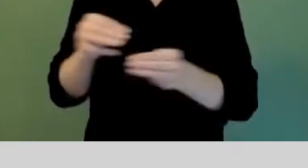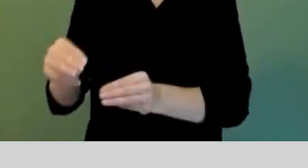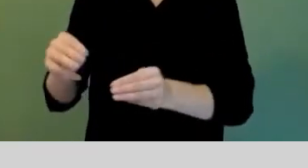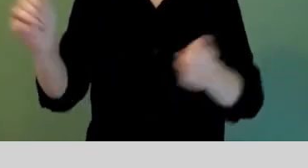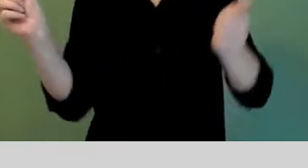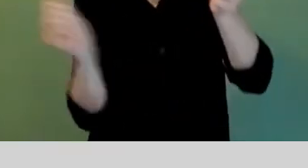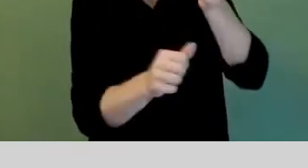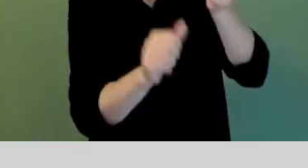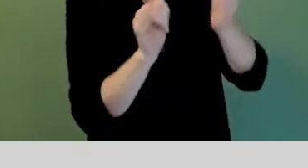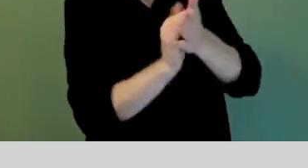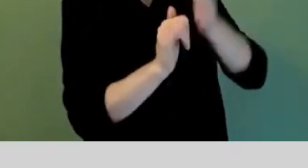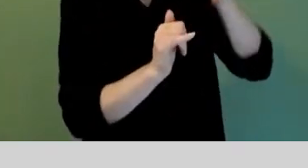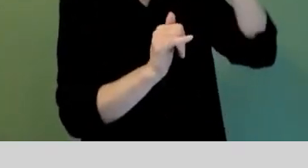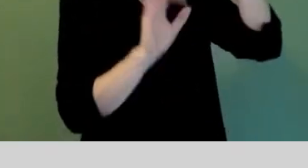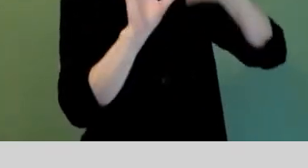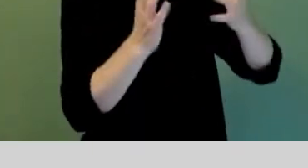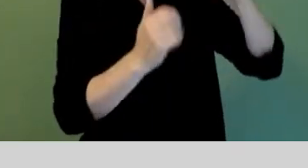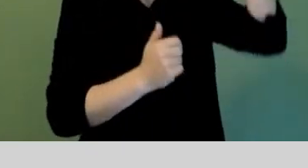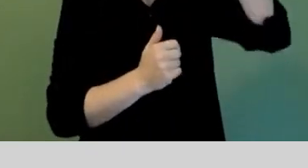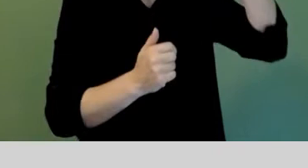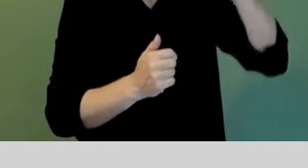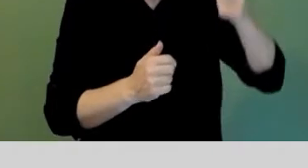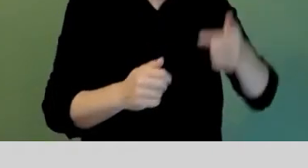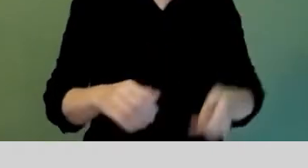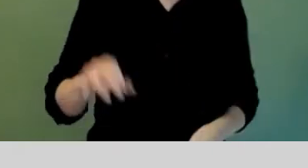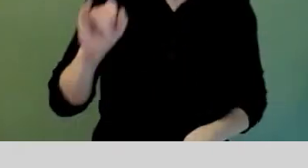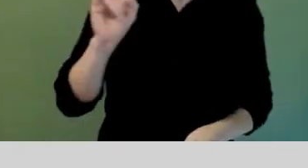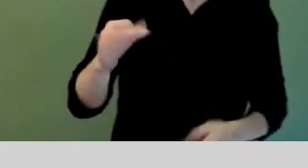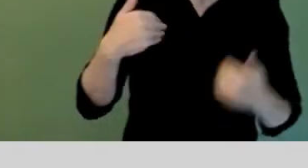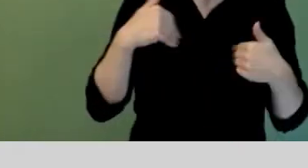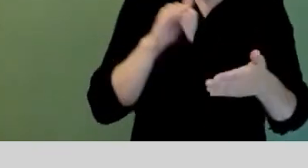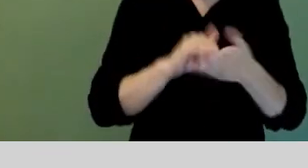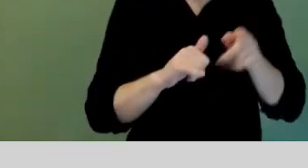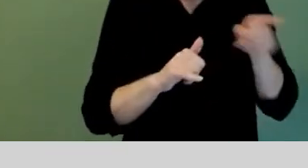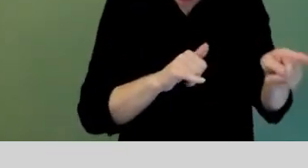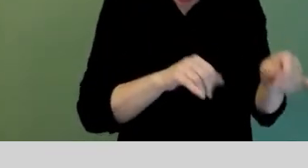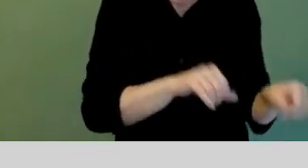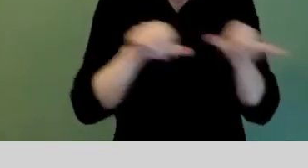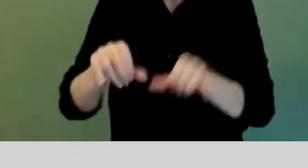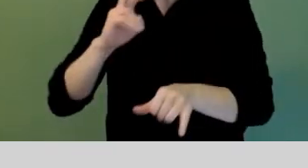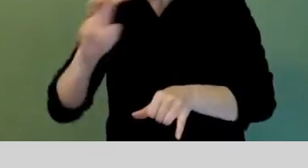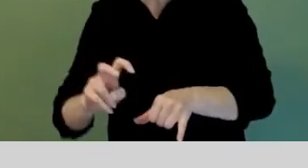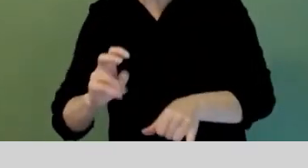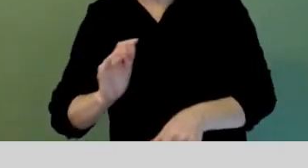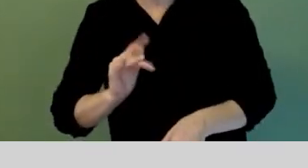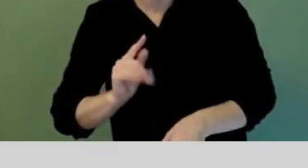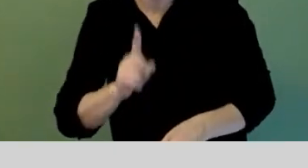This would be something that would be really nice to have in Python. So when Python 2.2 was released,